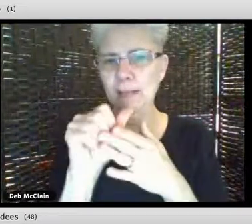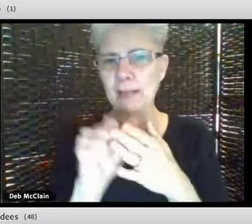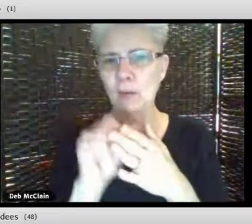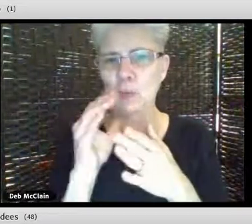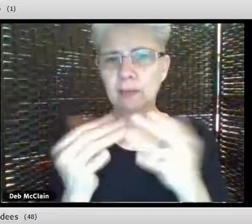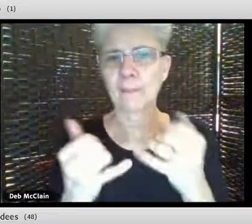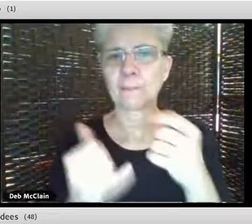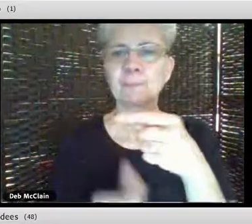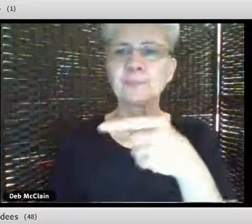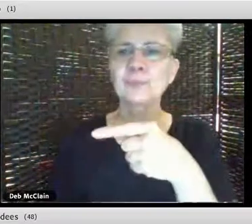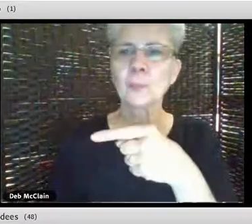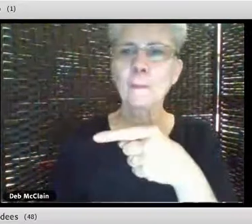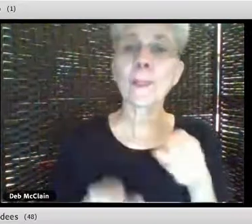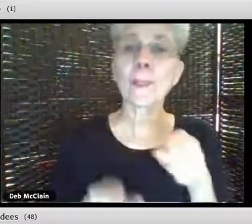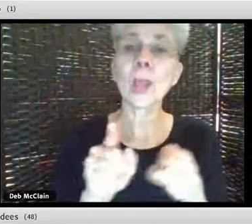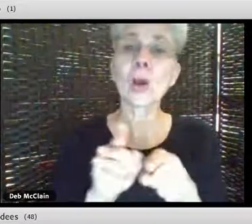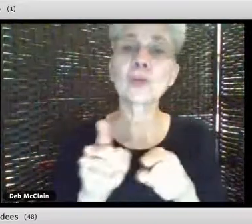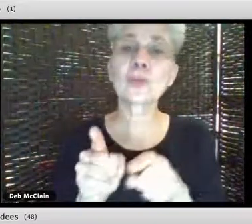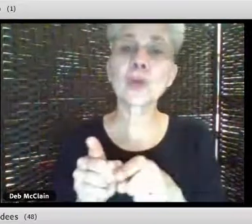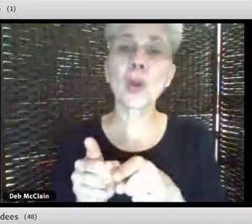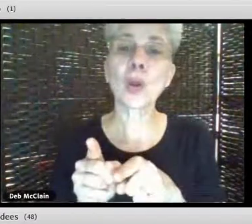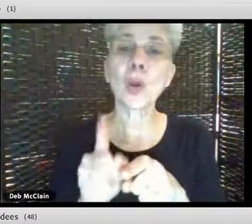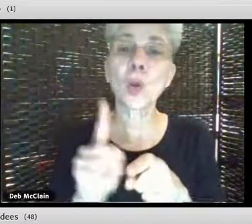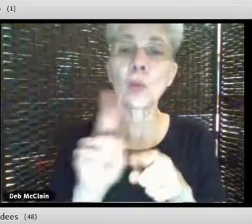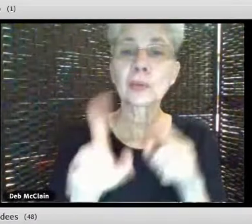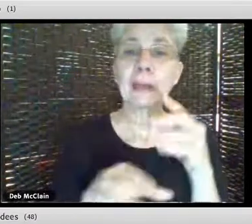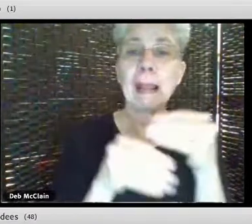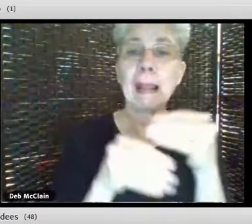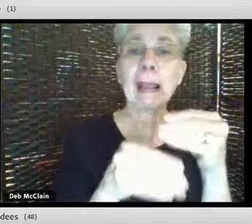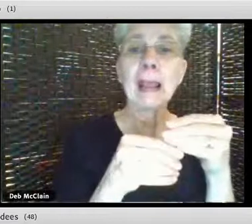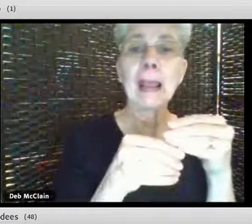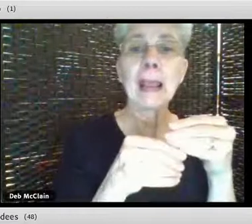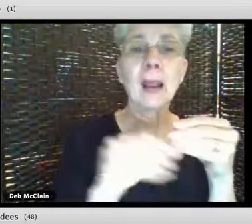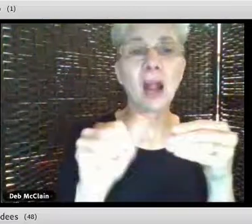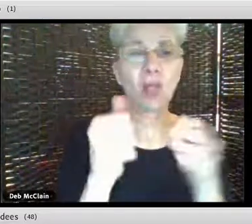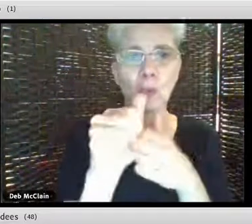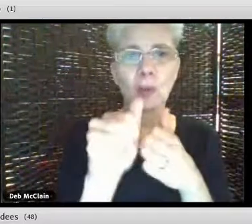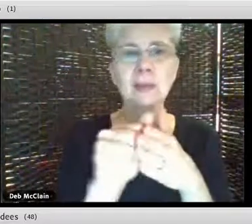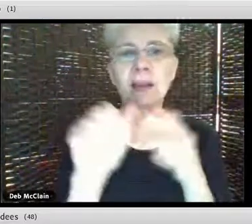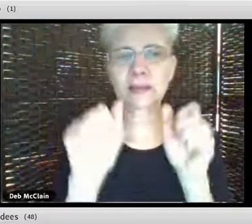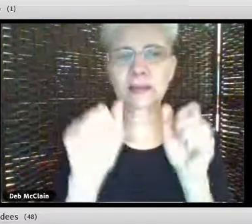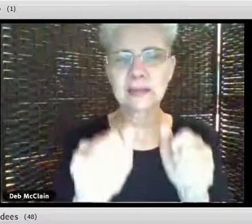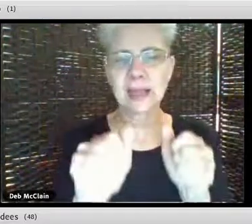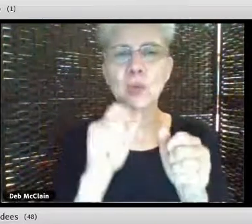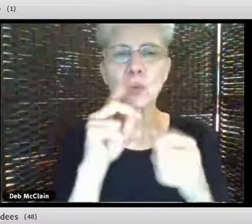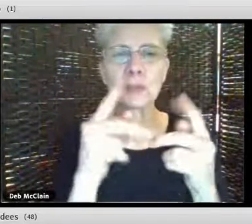and this is also where you can add other accounts, and so you can kind of switch between them